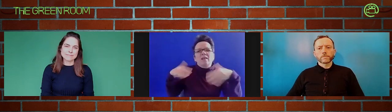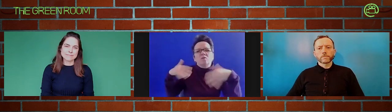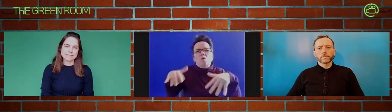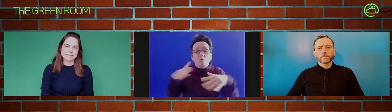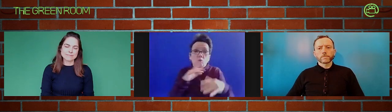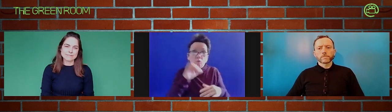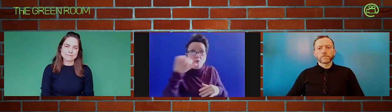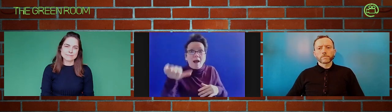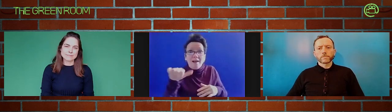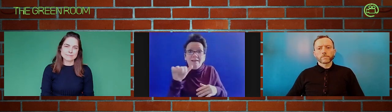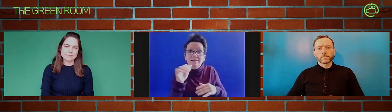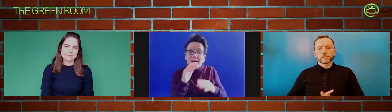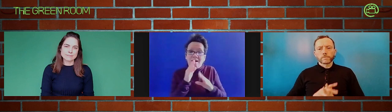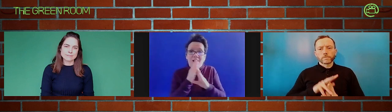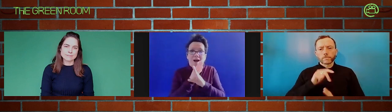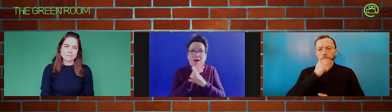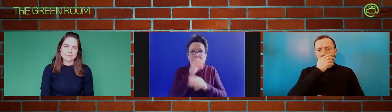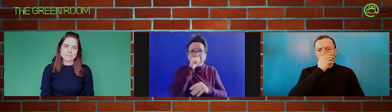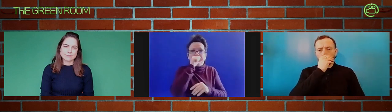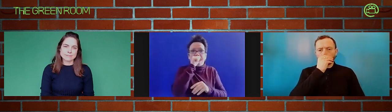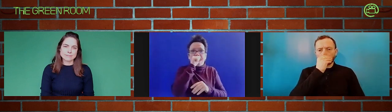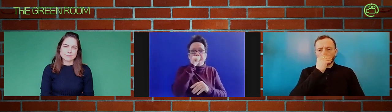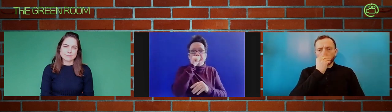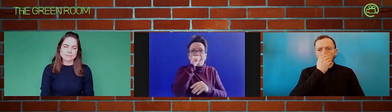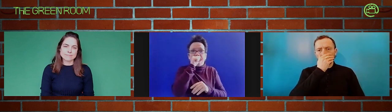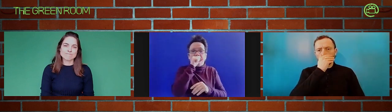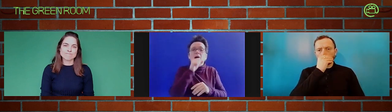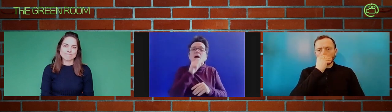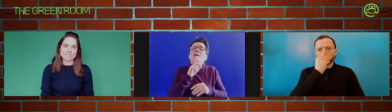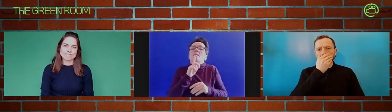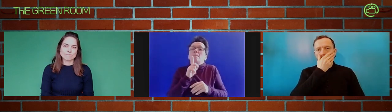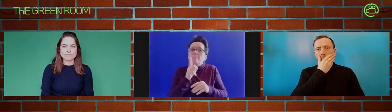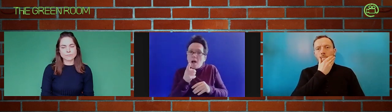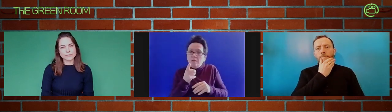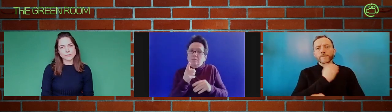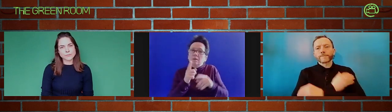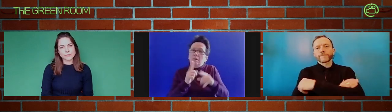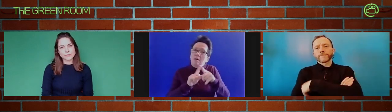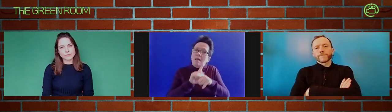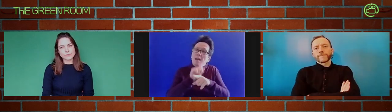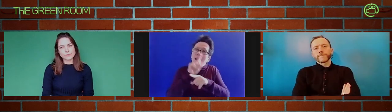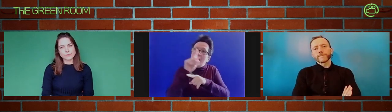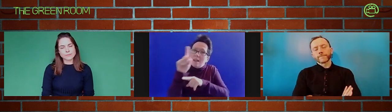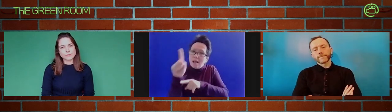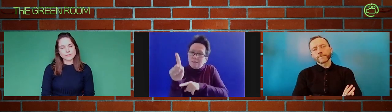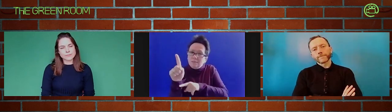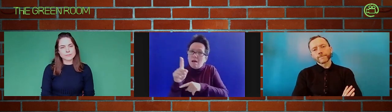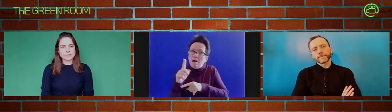and it was only until I saw that you know the regional director scheme